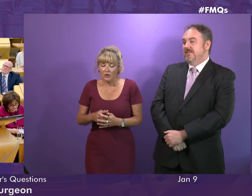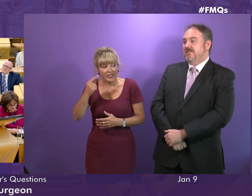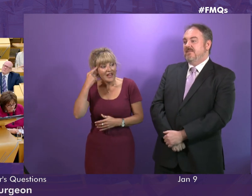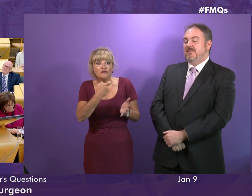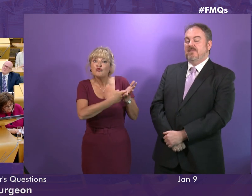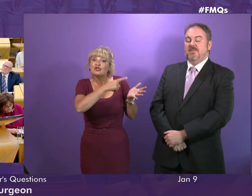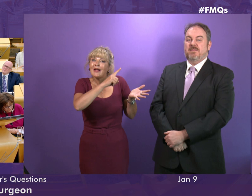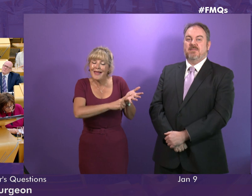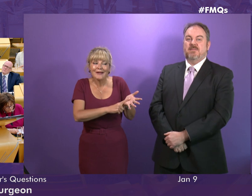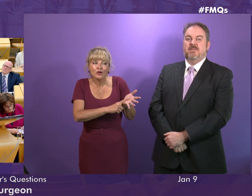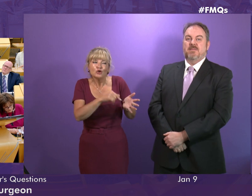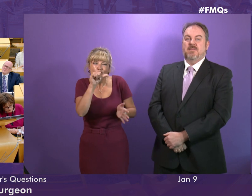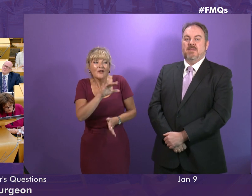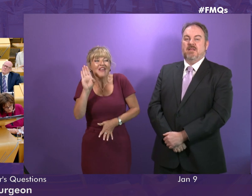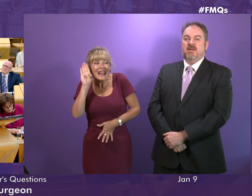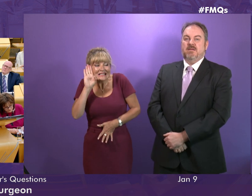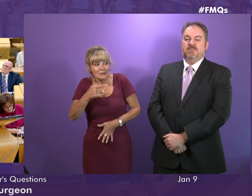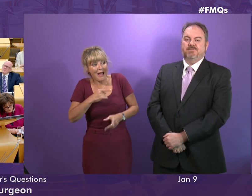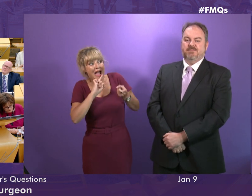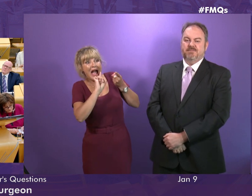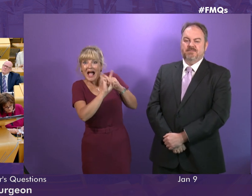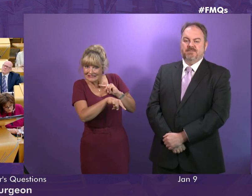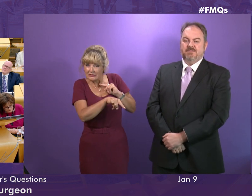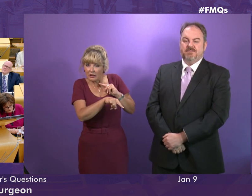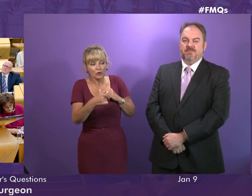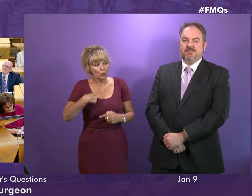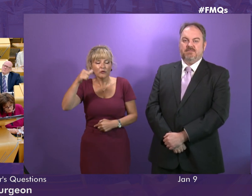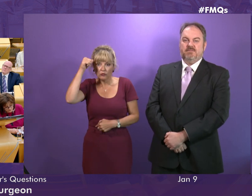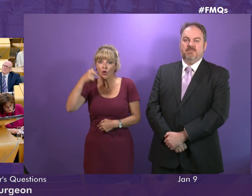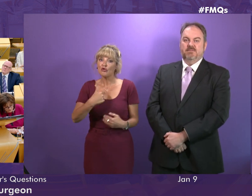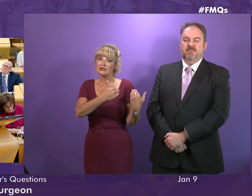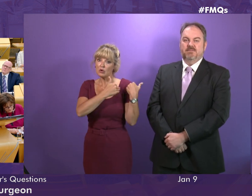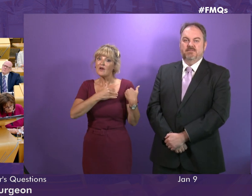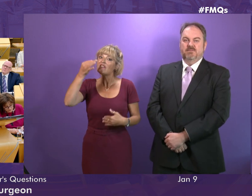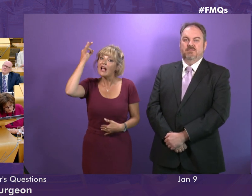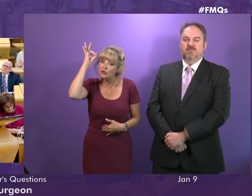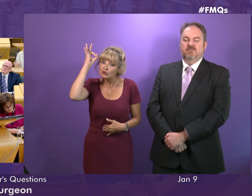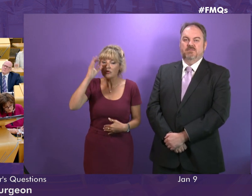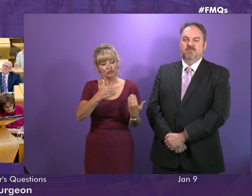answer, he would have heard me talk about the responsibility of councils and of the